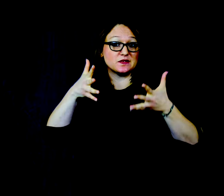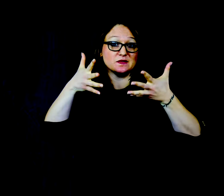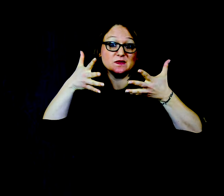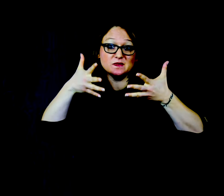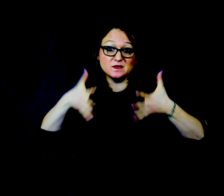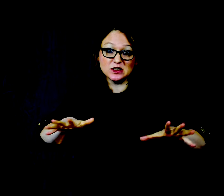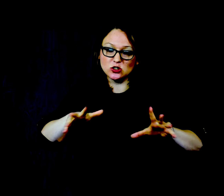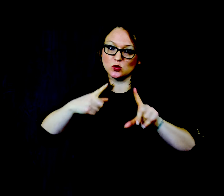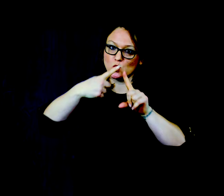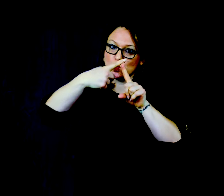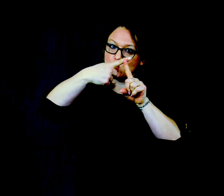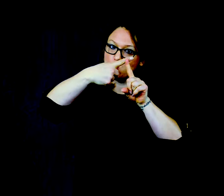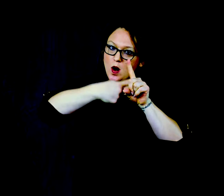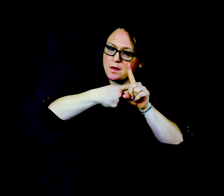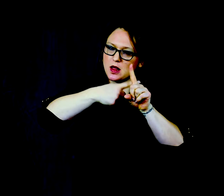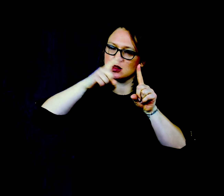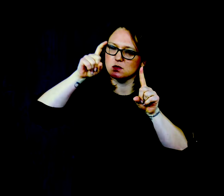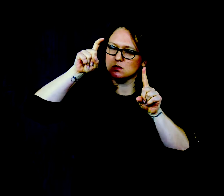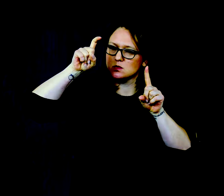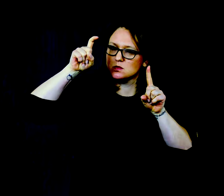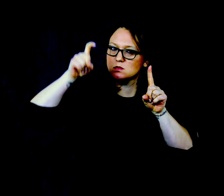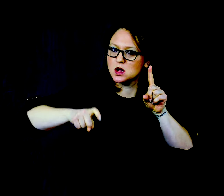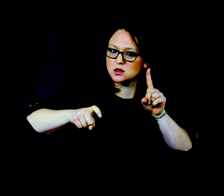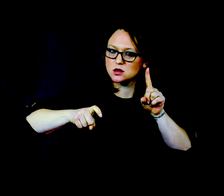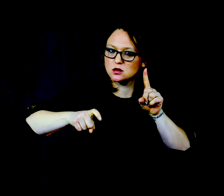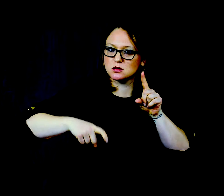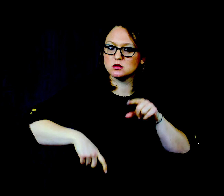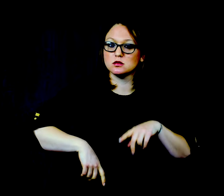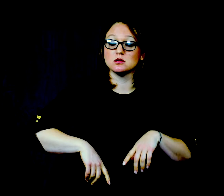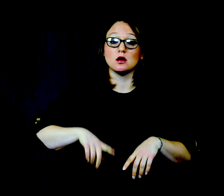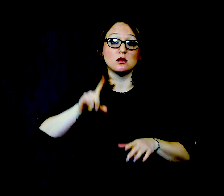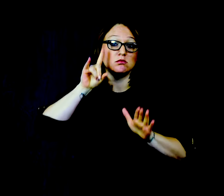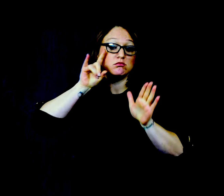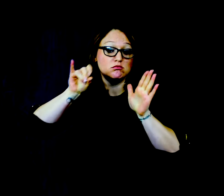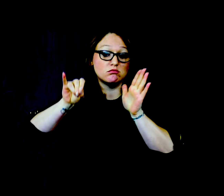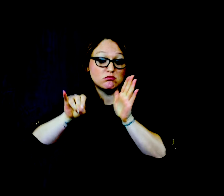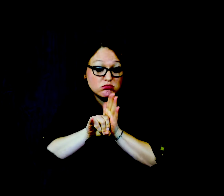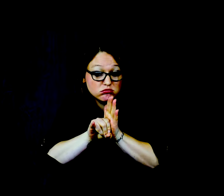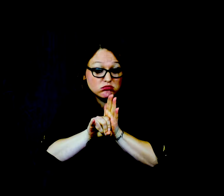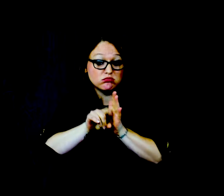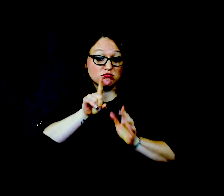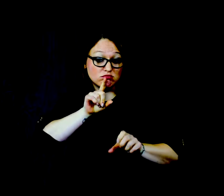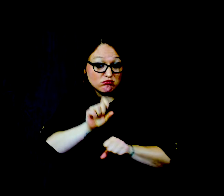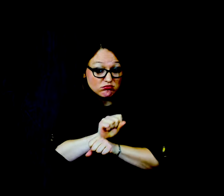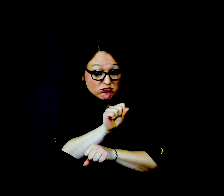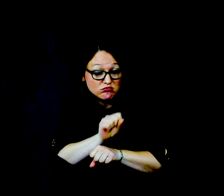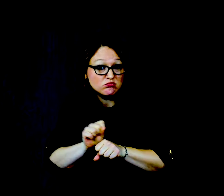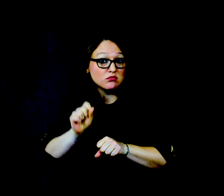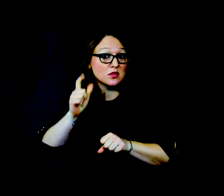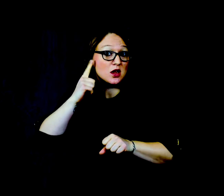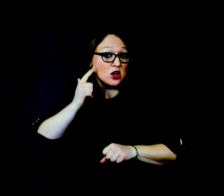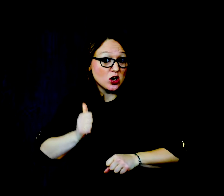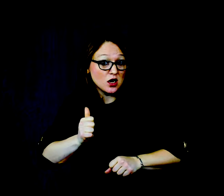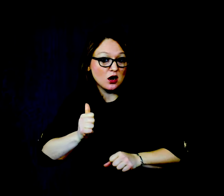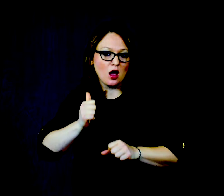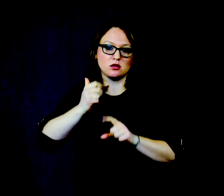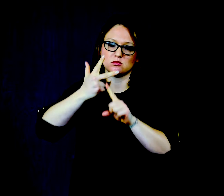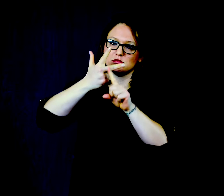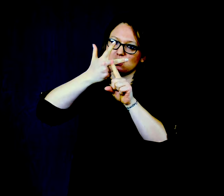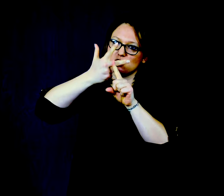it requires hearing loss screening by one month, confirmation of hearing loss by three months, and